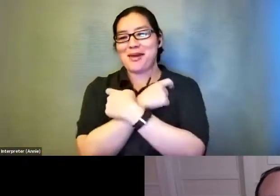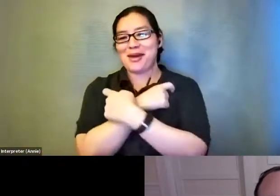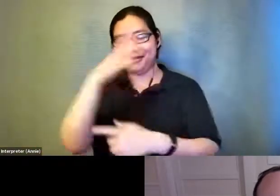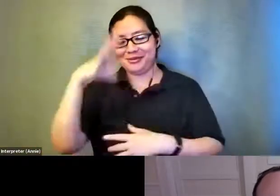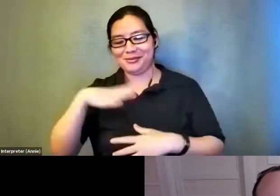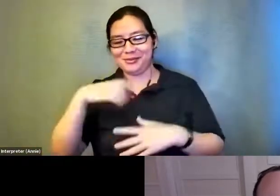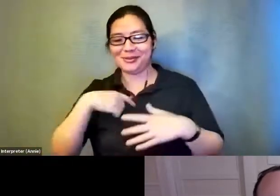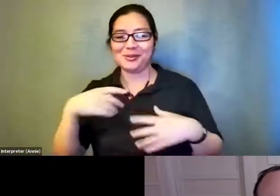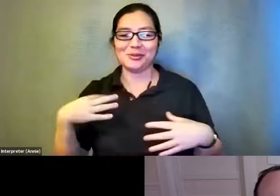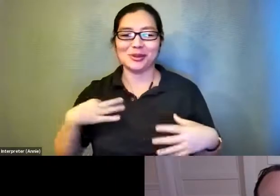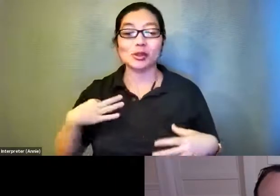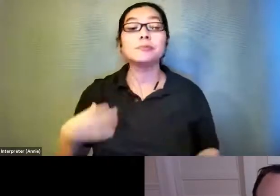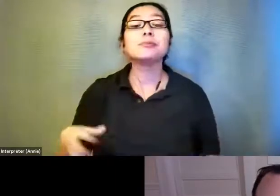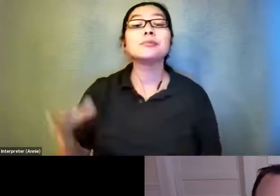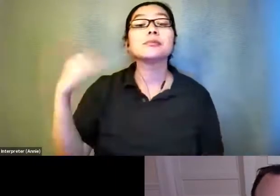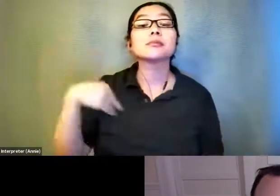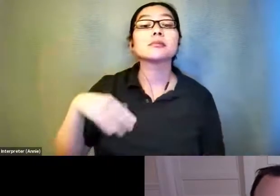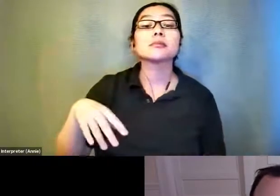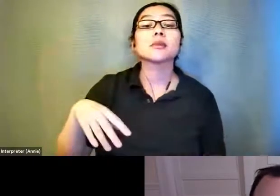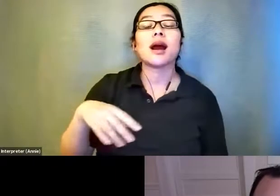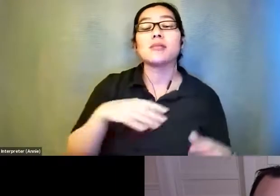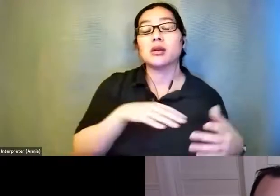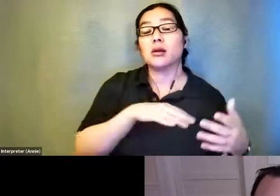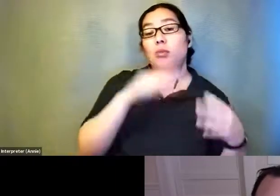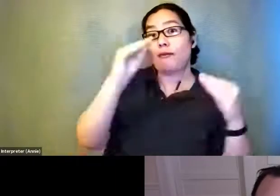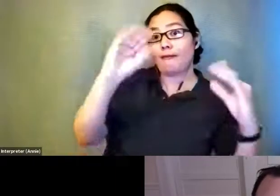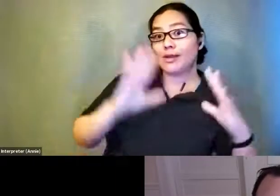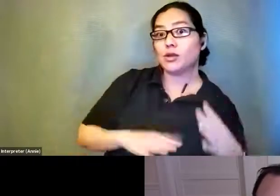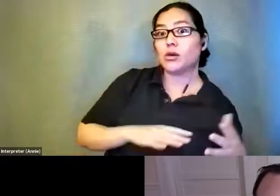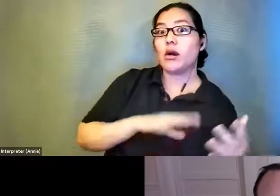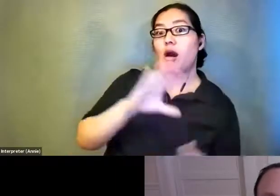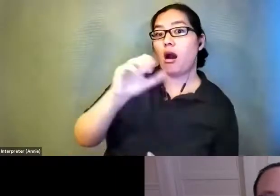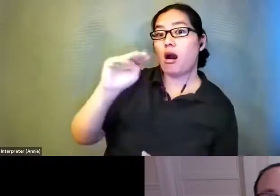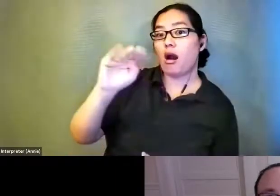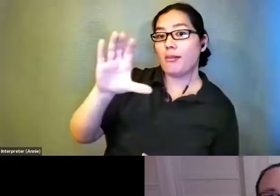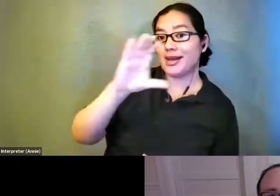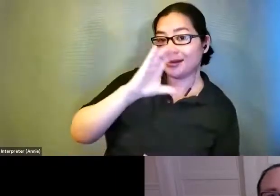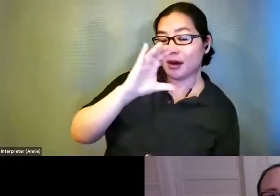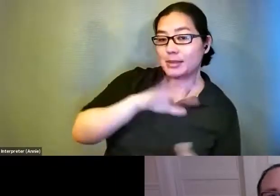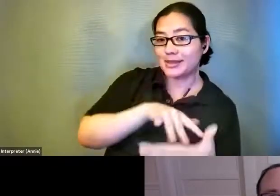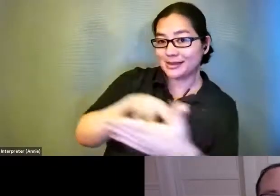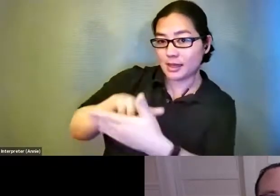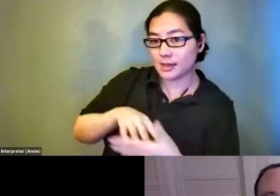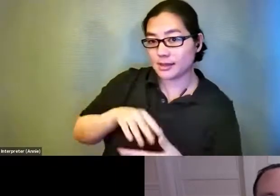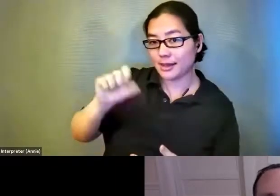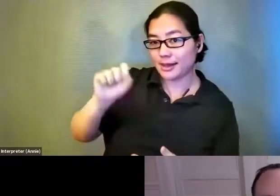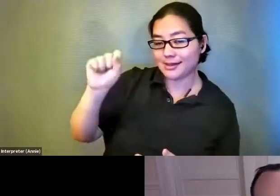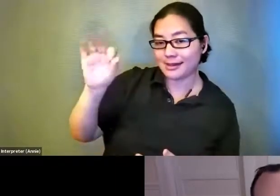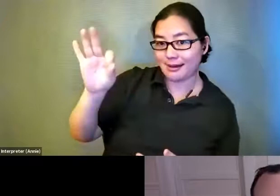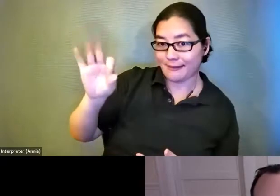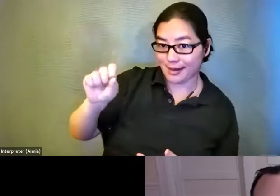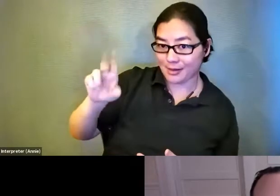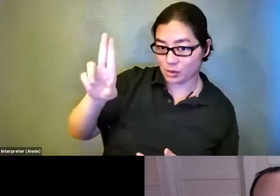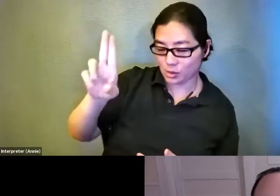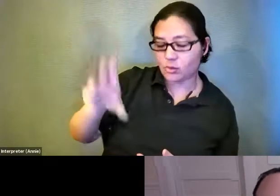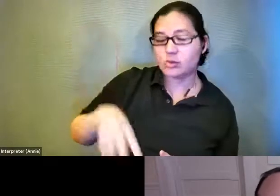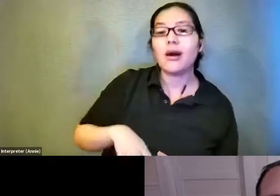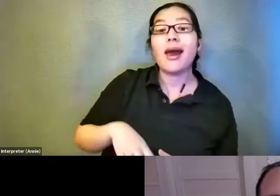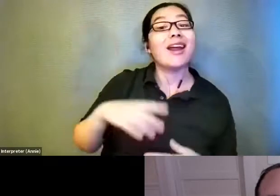studies at San Francisco State and I'm a maker of comics. I'm going to just talk a little bit